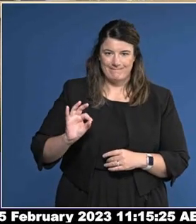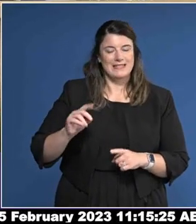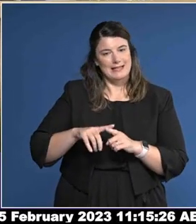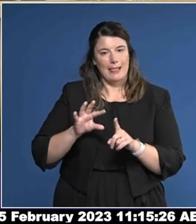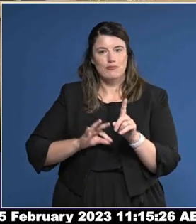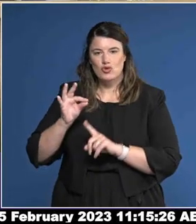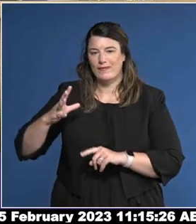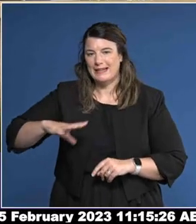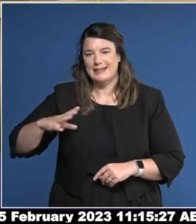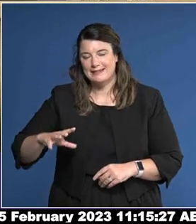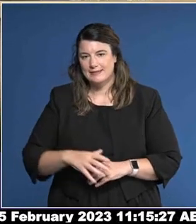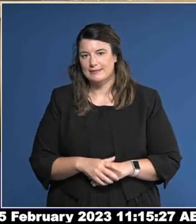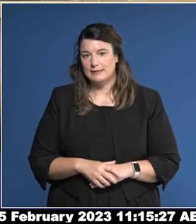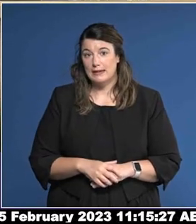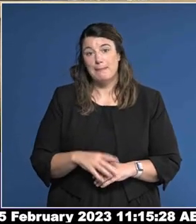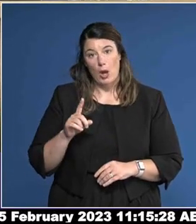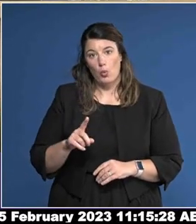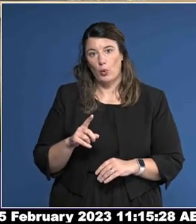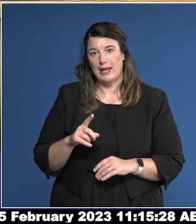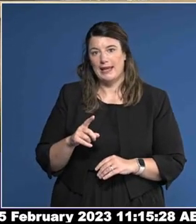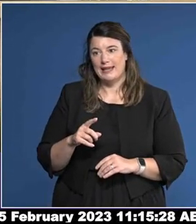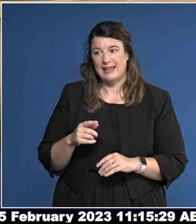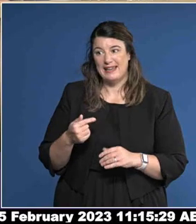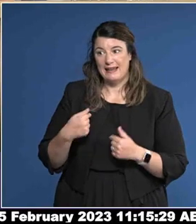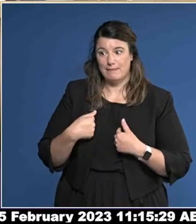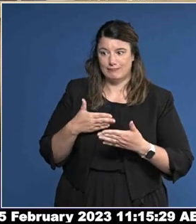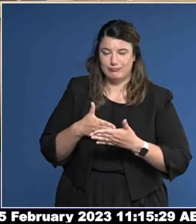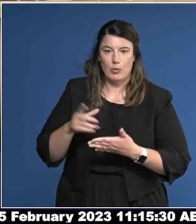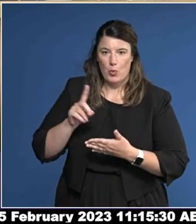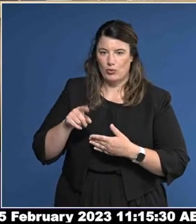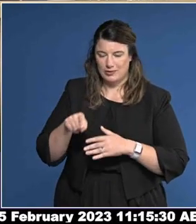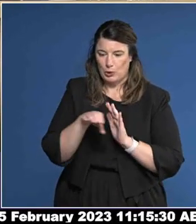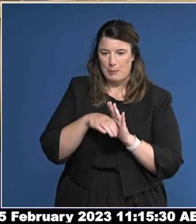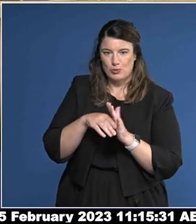But as I said, we are stymied a little bit by the systems that we currently have in place as well. We are working as fast as we can.